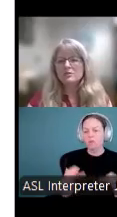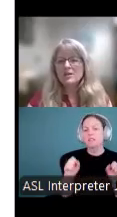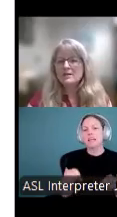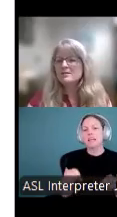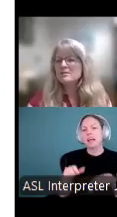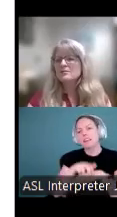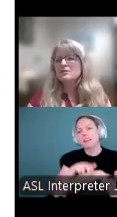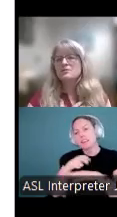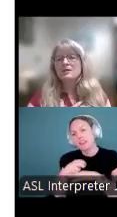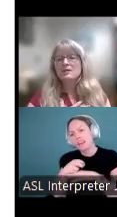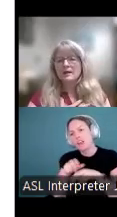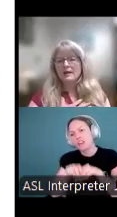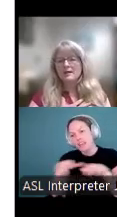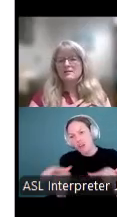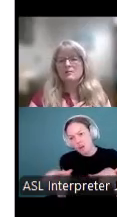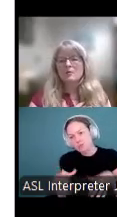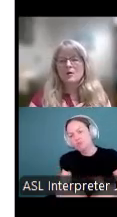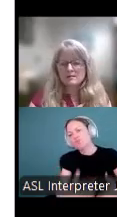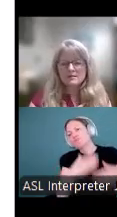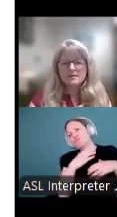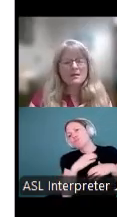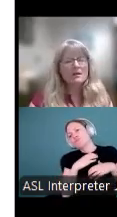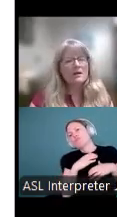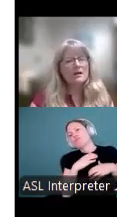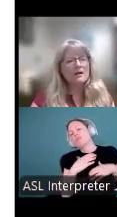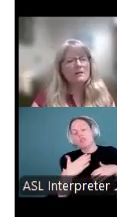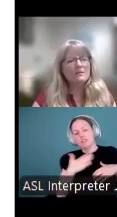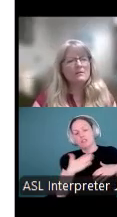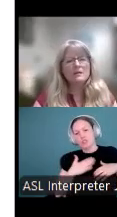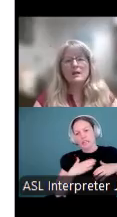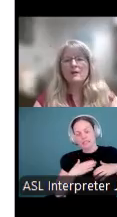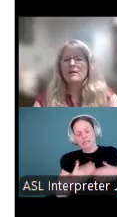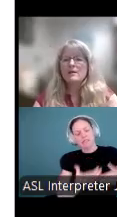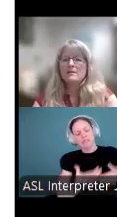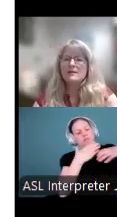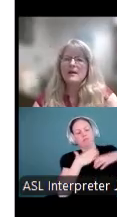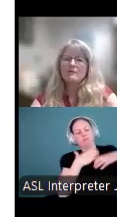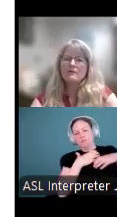their chest, or just reclining somewhat, carrying them in that